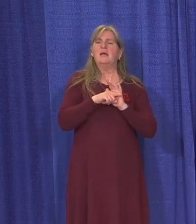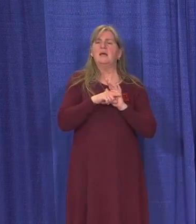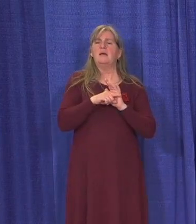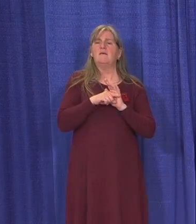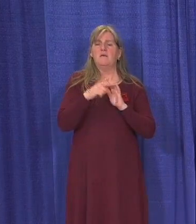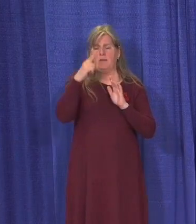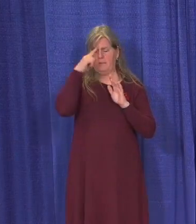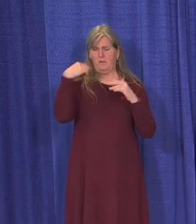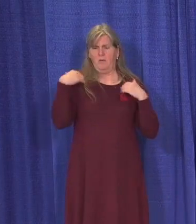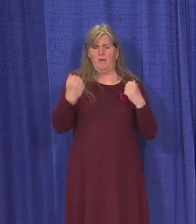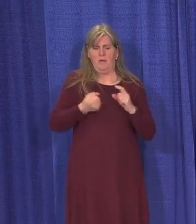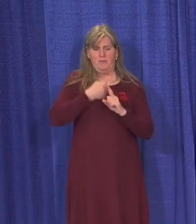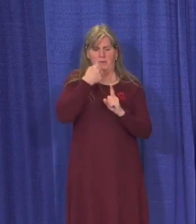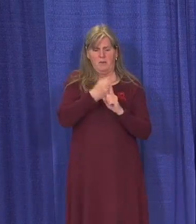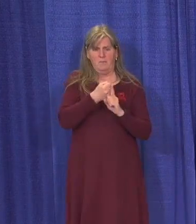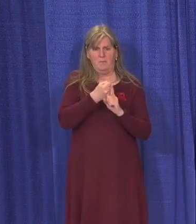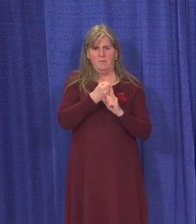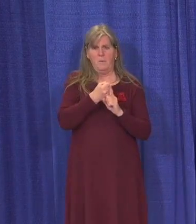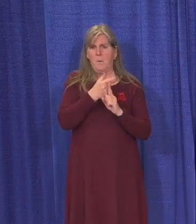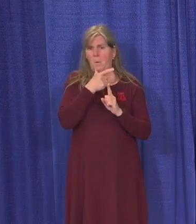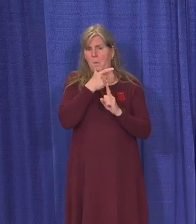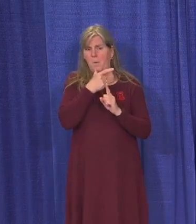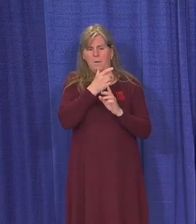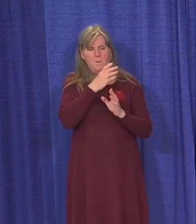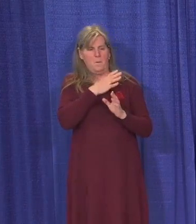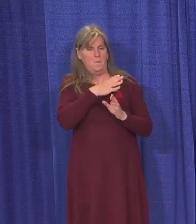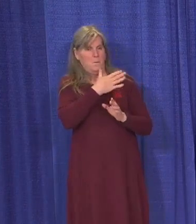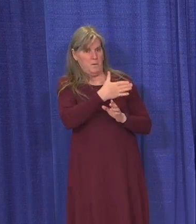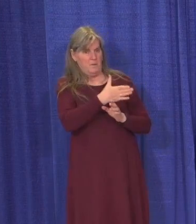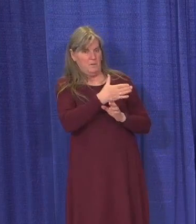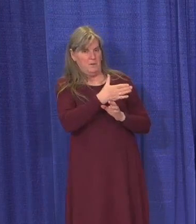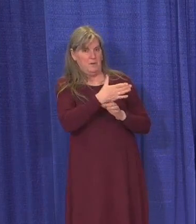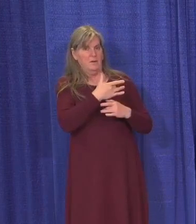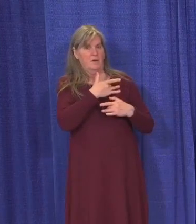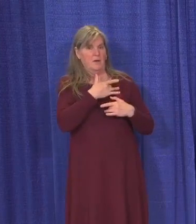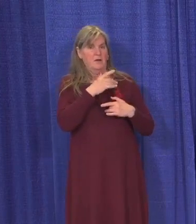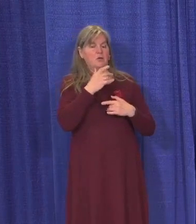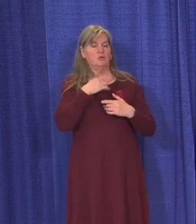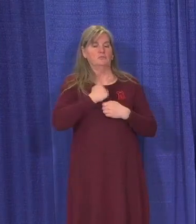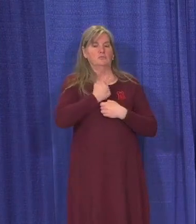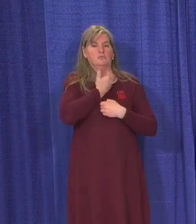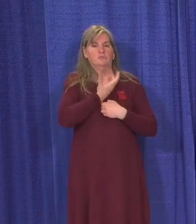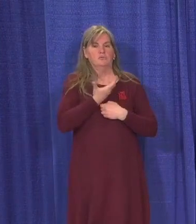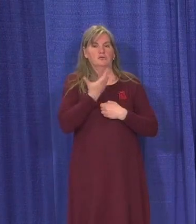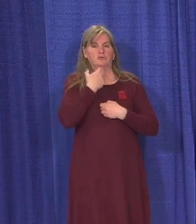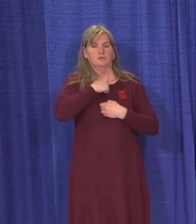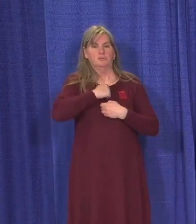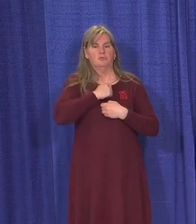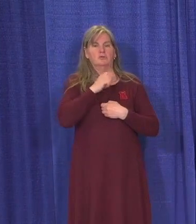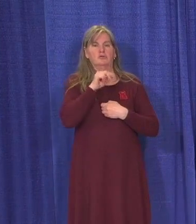stressful. Almost half of respondents reported negative impacts because of someone else's mental